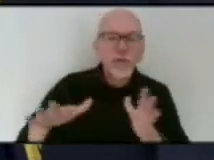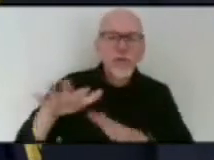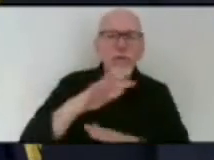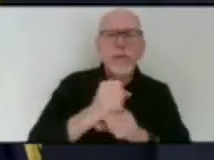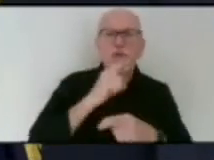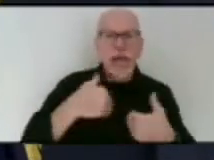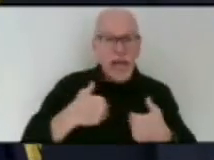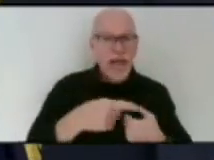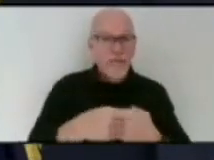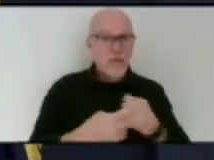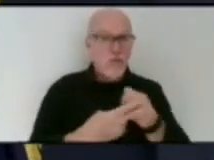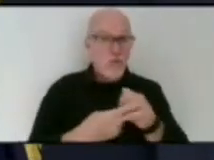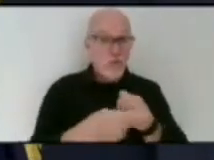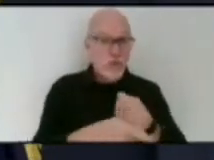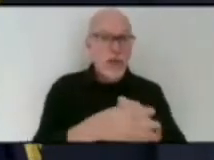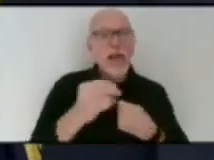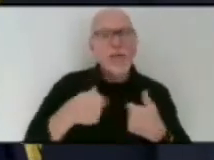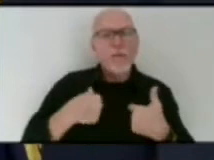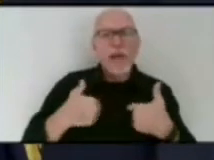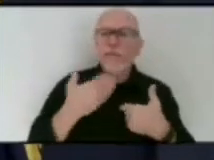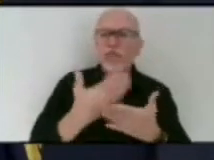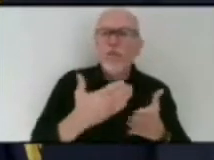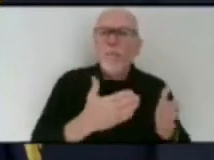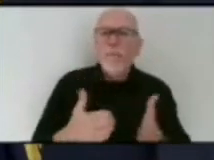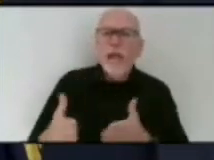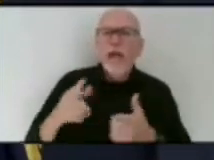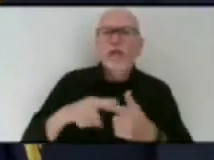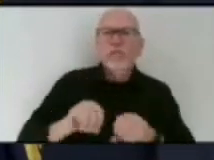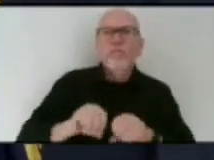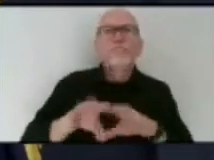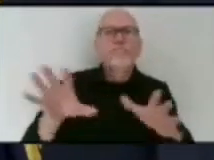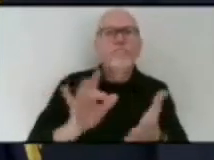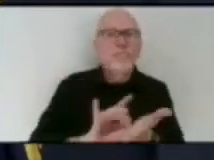game plan to receive the initial doses, as outlined in the vaccine plan that we